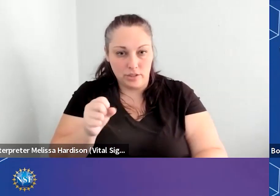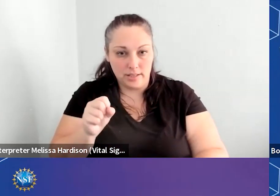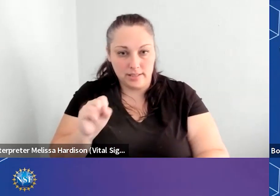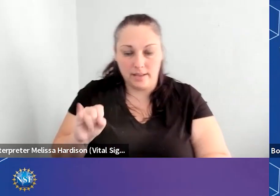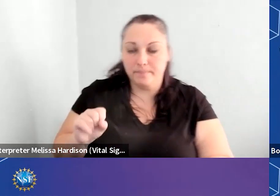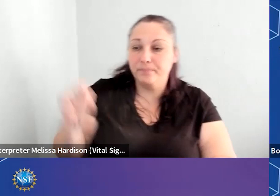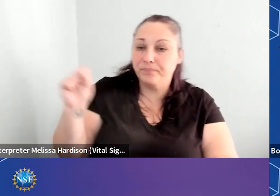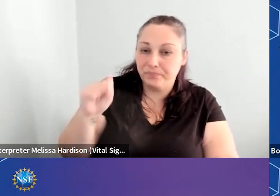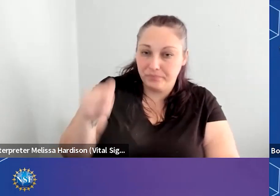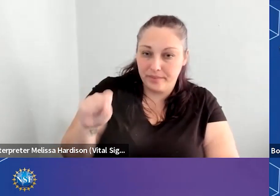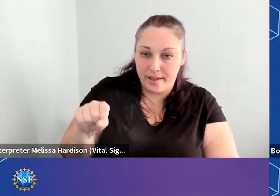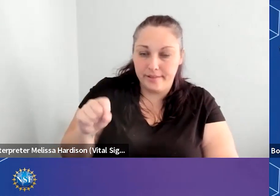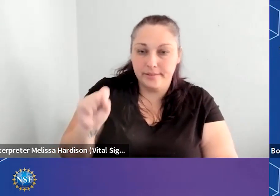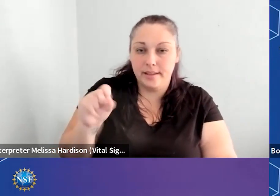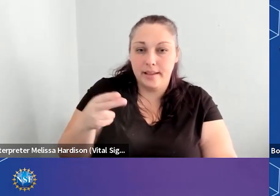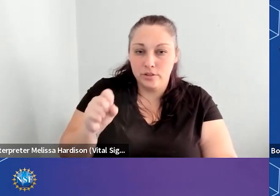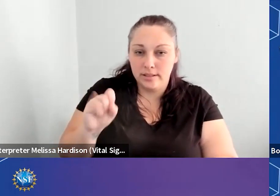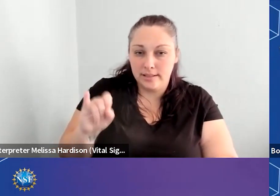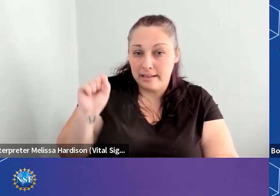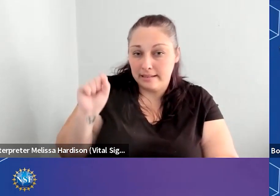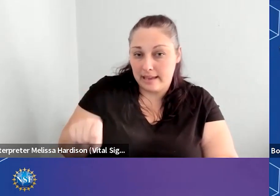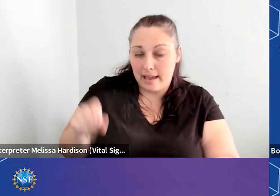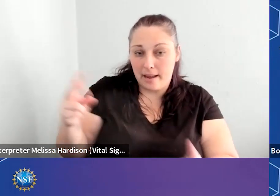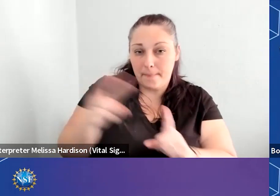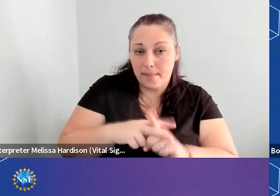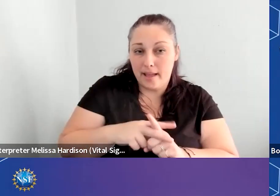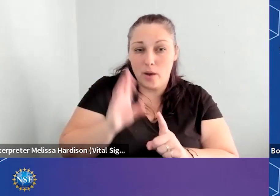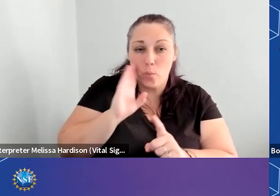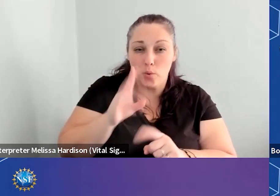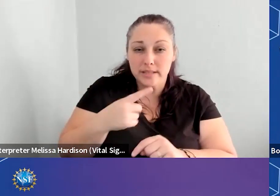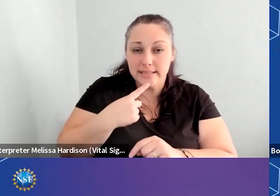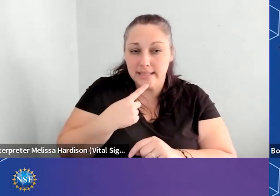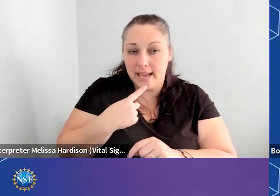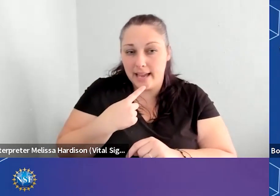I would say that also look into the Bridges to the Bac program.